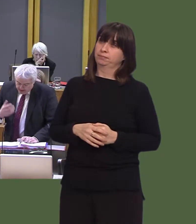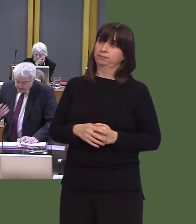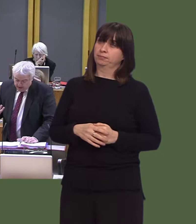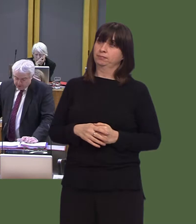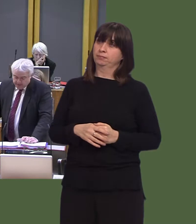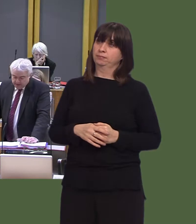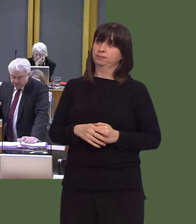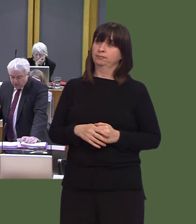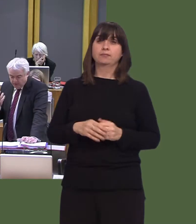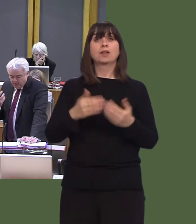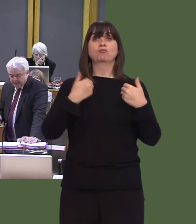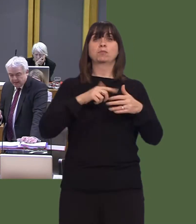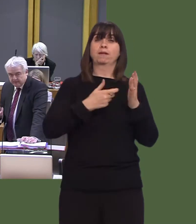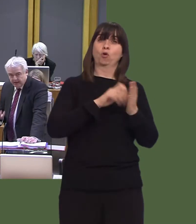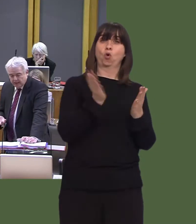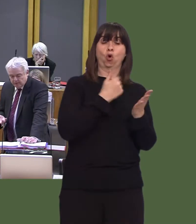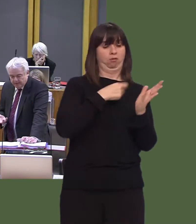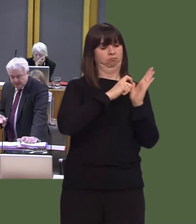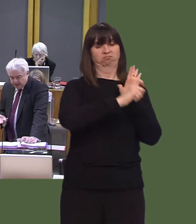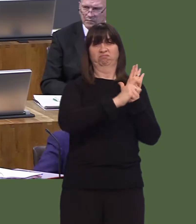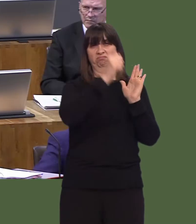We made it clear in 'Prosperity for All' that we recognise the value of education.